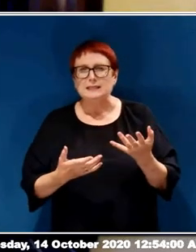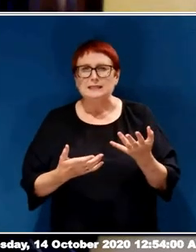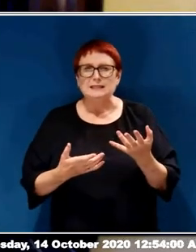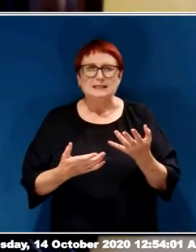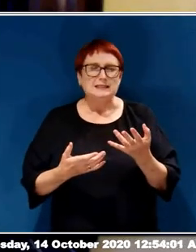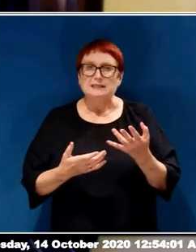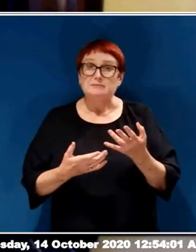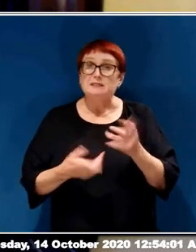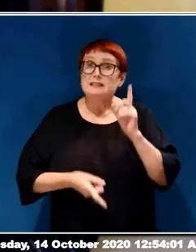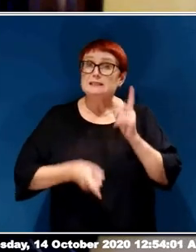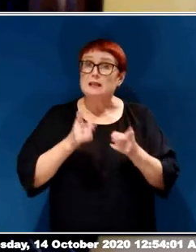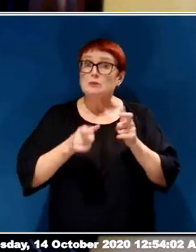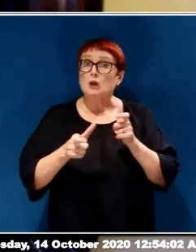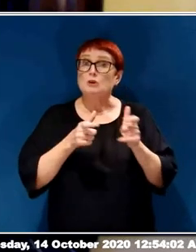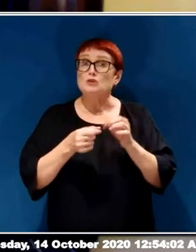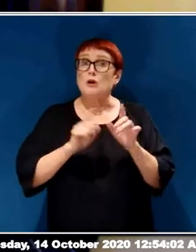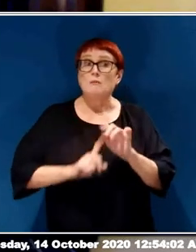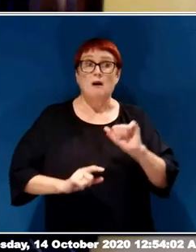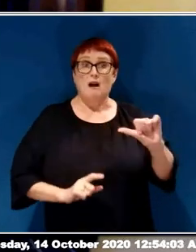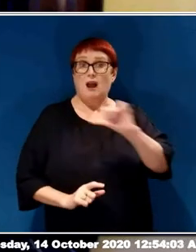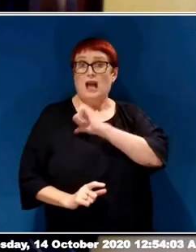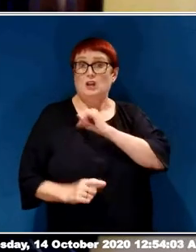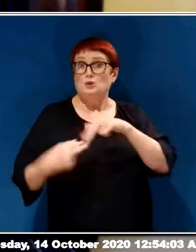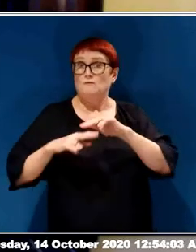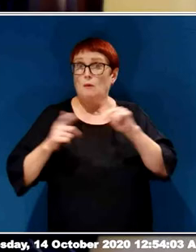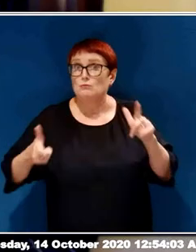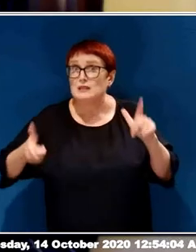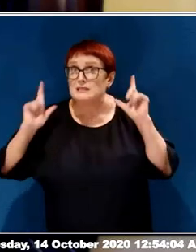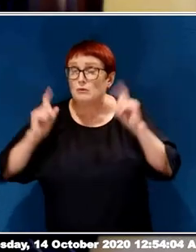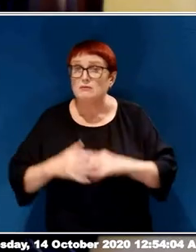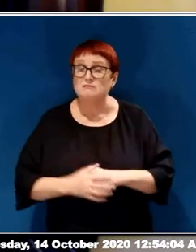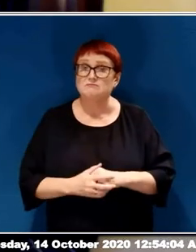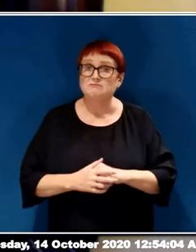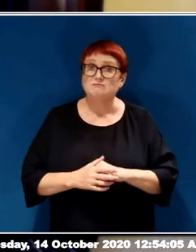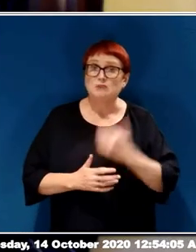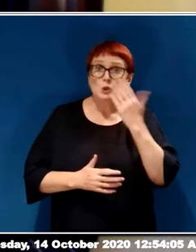It can end up being a bit of a lottery for a student whether you end up in a